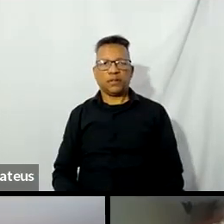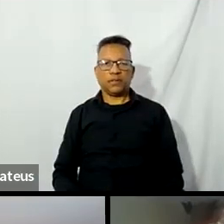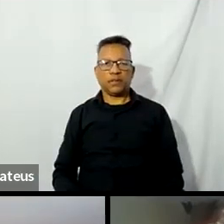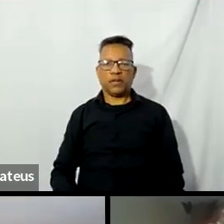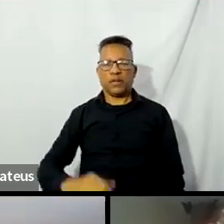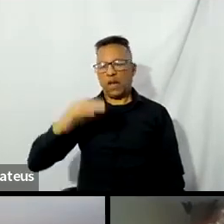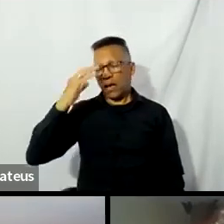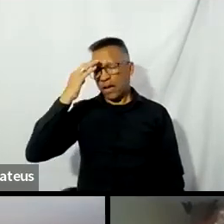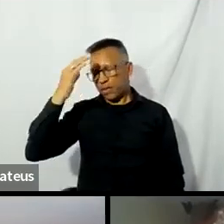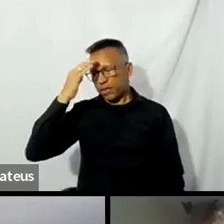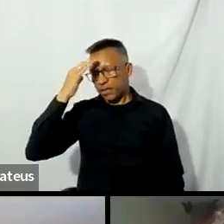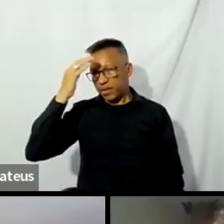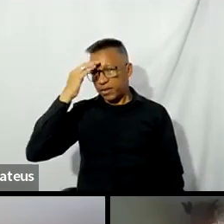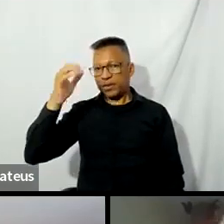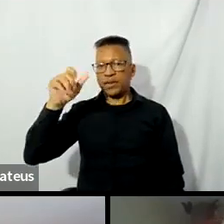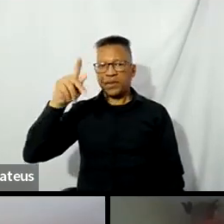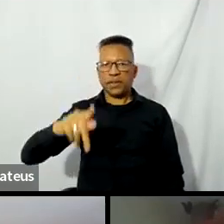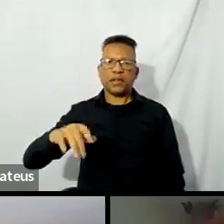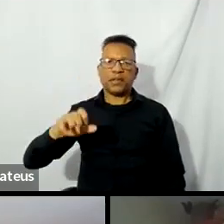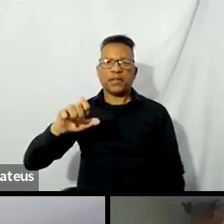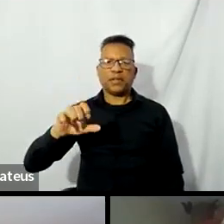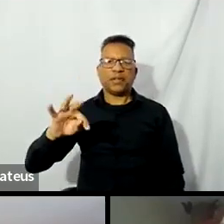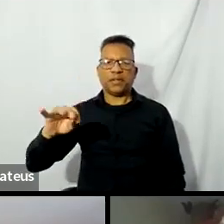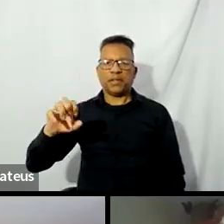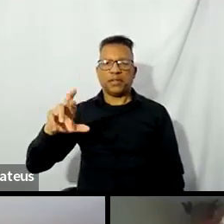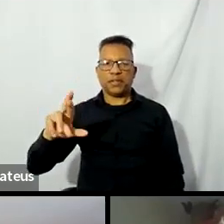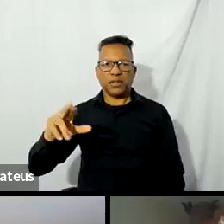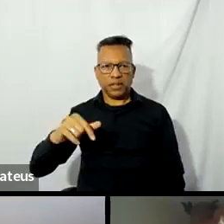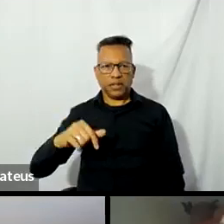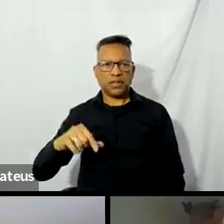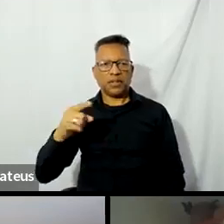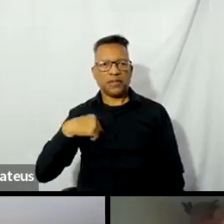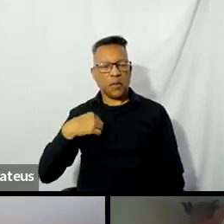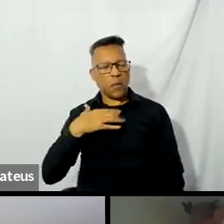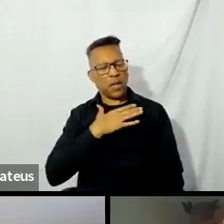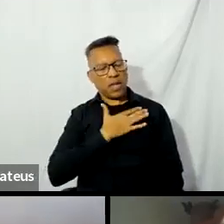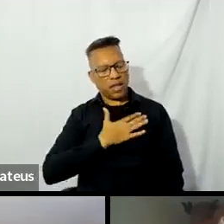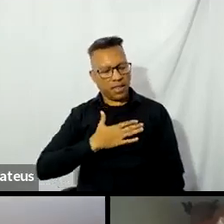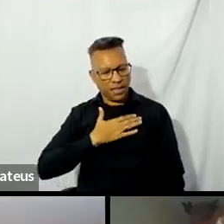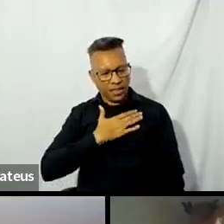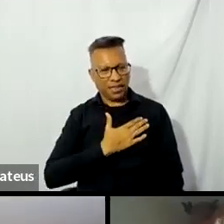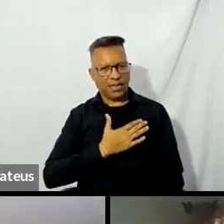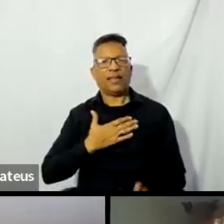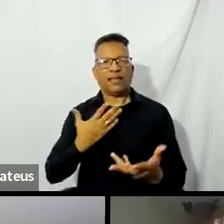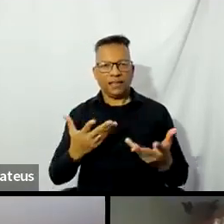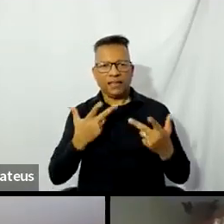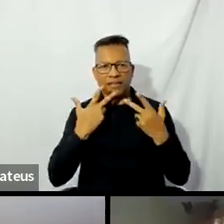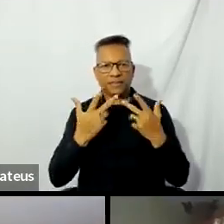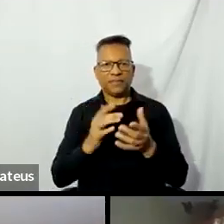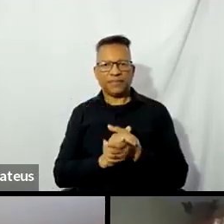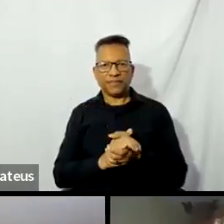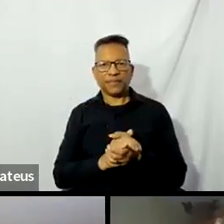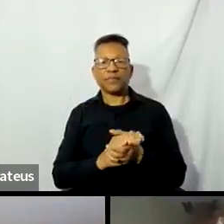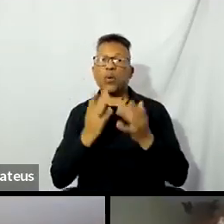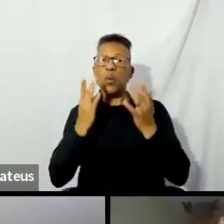chat Thank you. Peter. I Thank you, Peter. I should. Yes. other questions other questions. I other questions. I think we